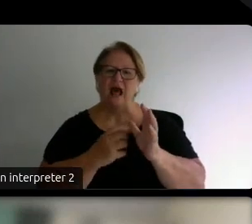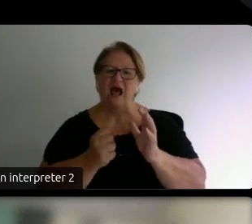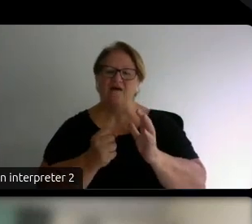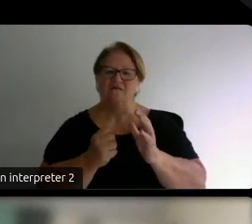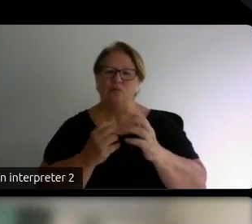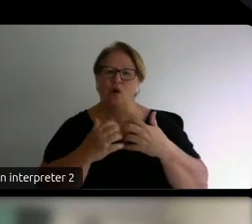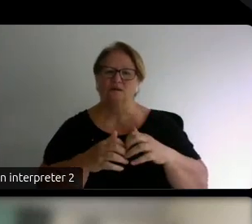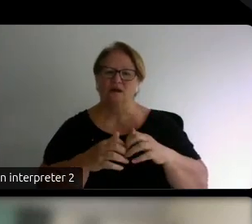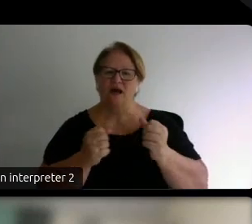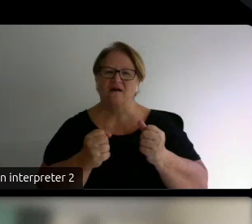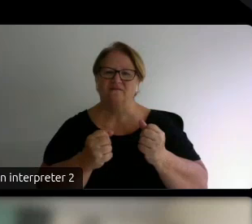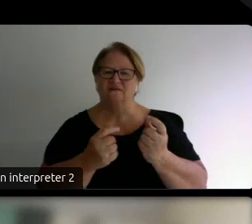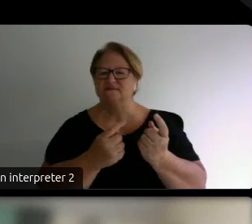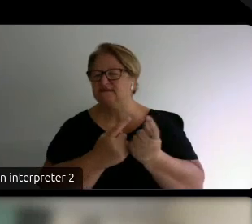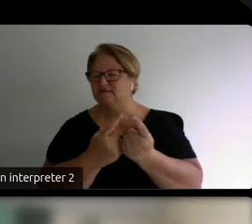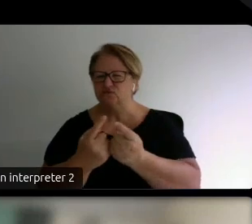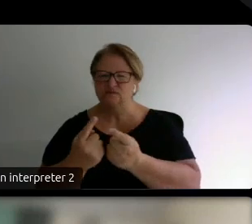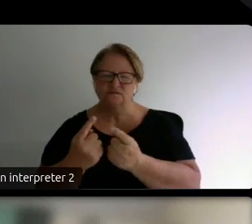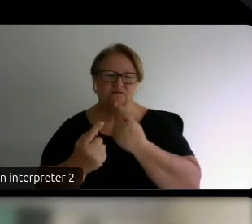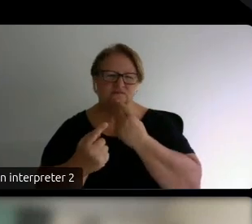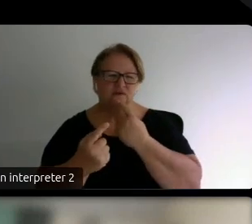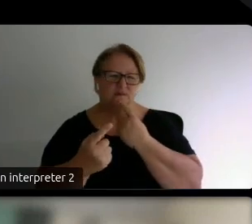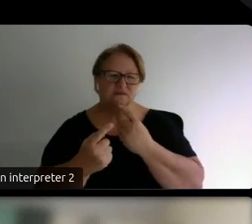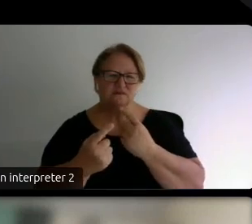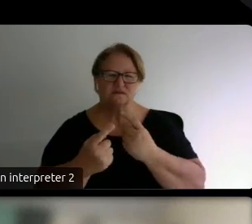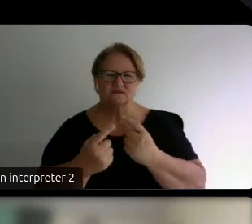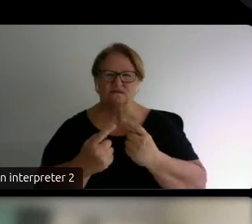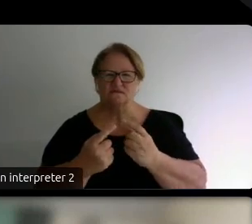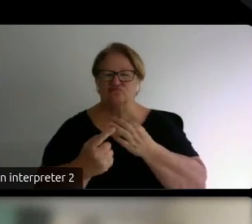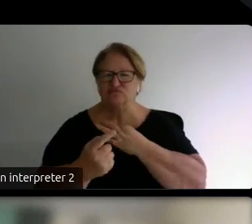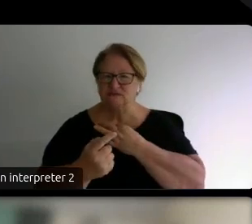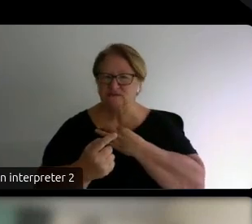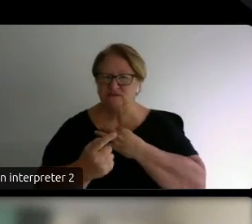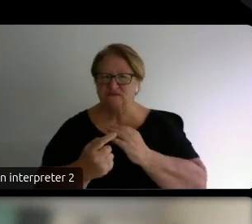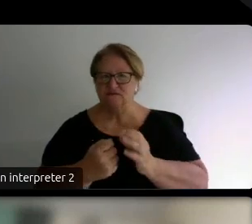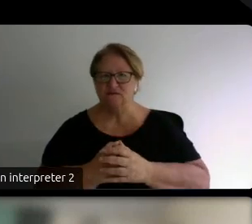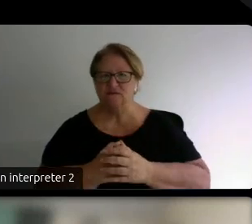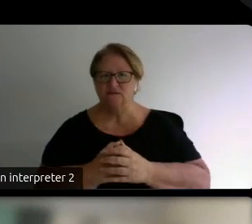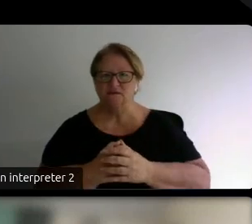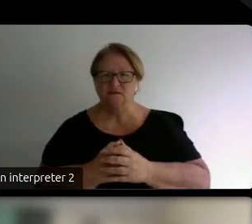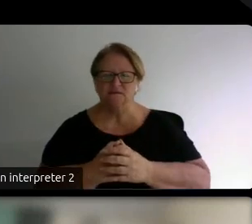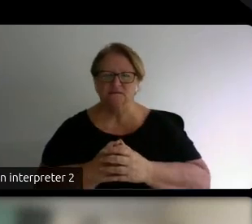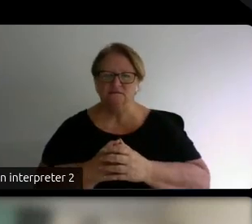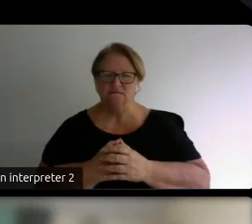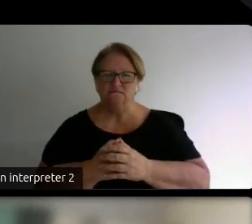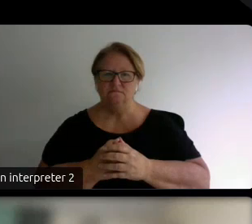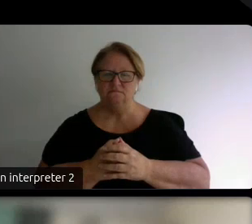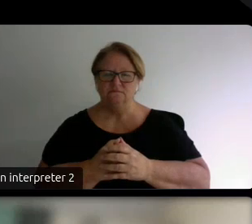range of different types of vulnerabilities um that the idea is as I mentioned already